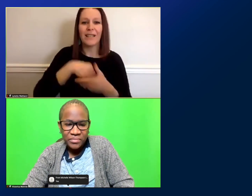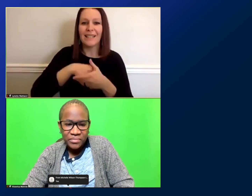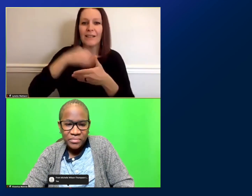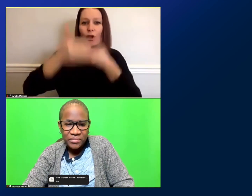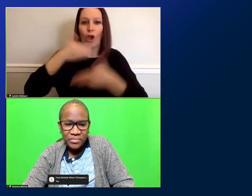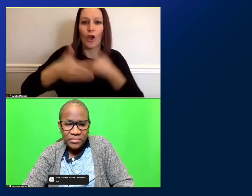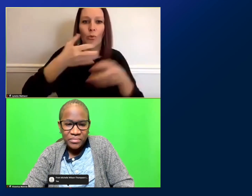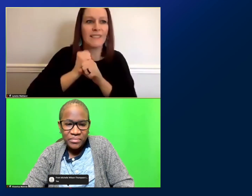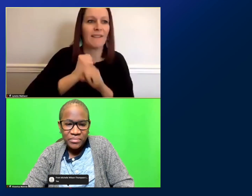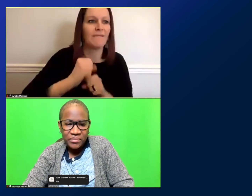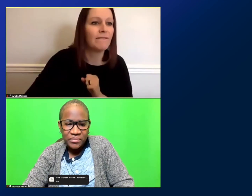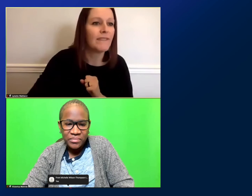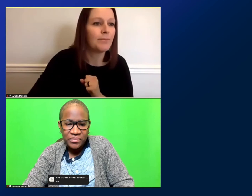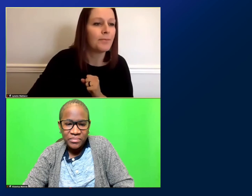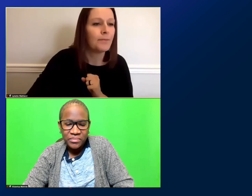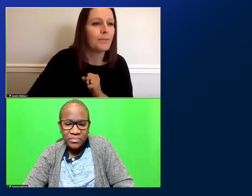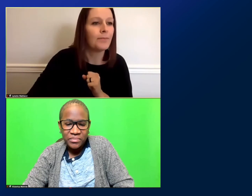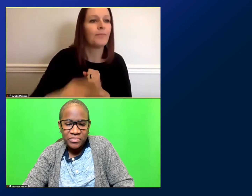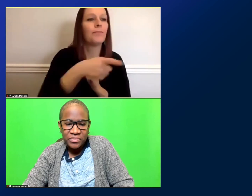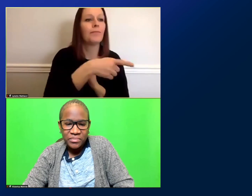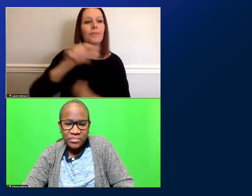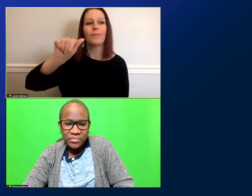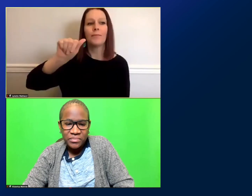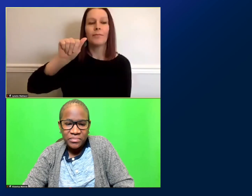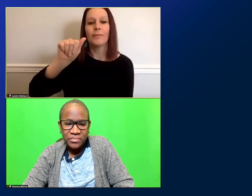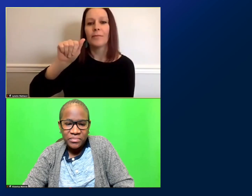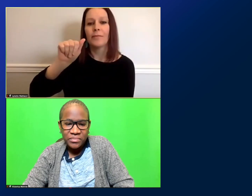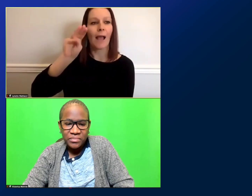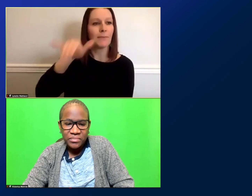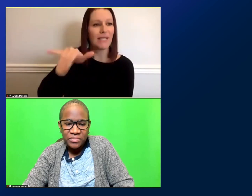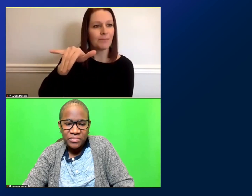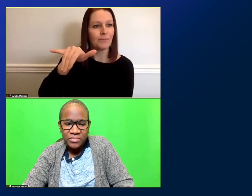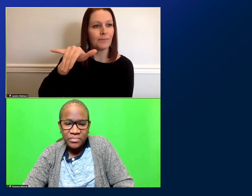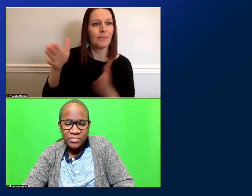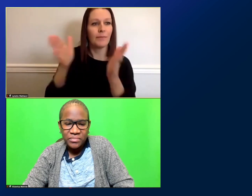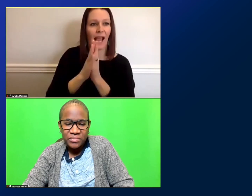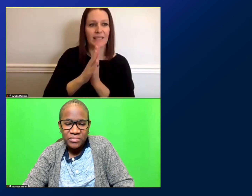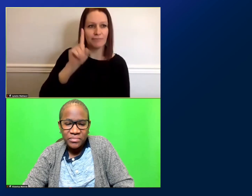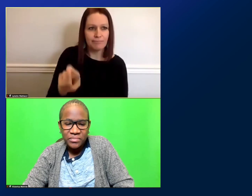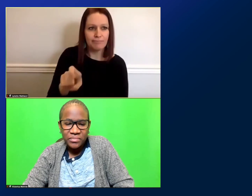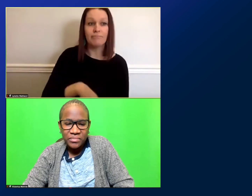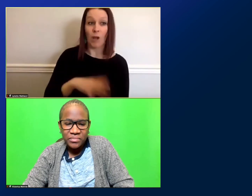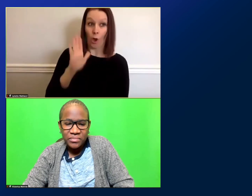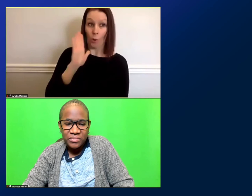but there is a question from amy amy asked will you have any type of reference guide or